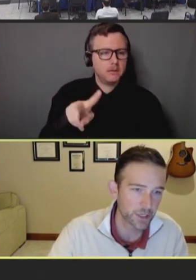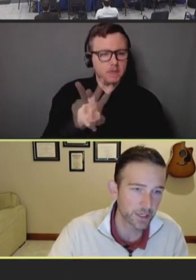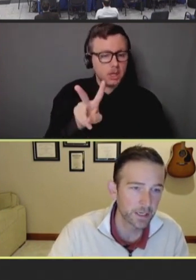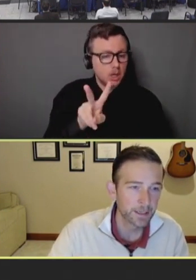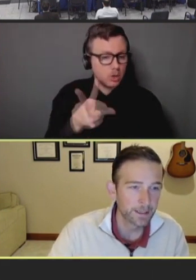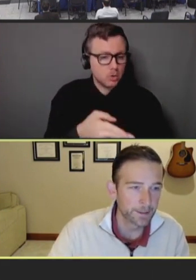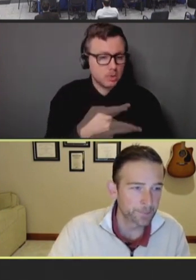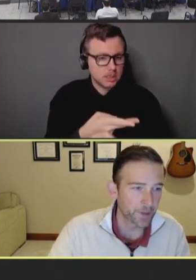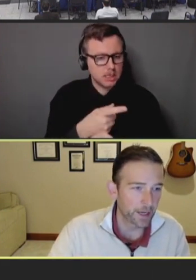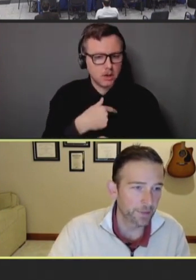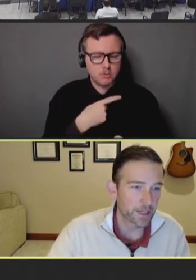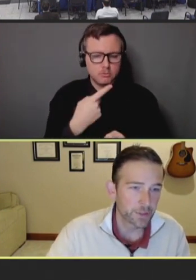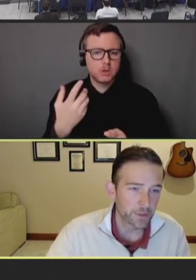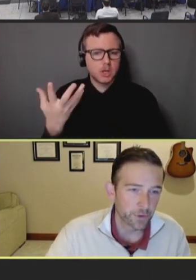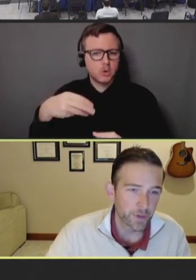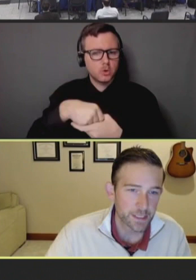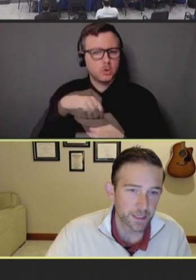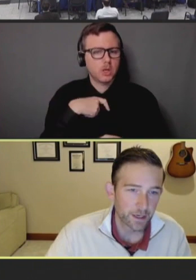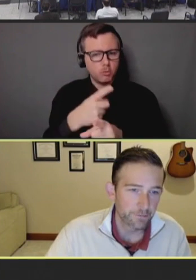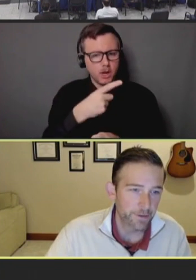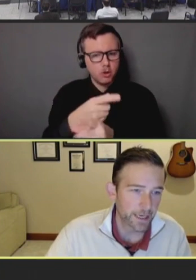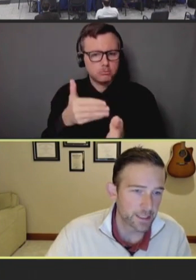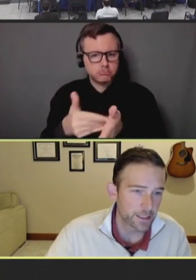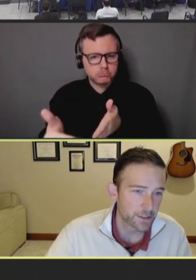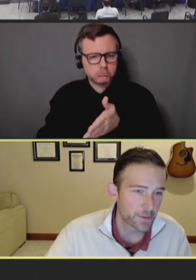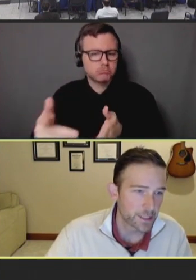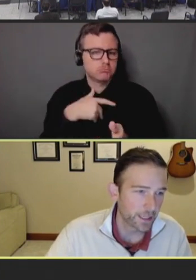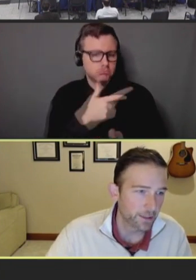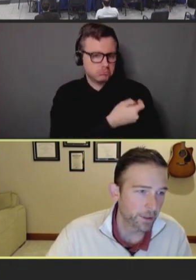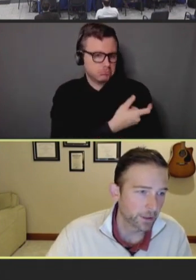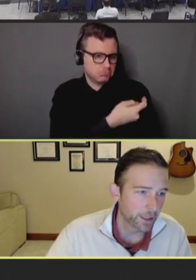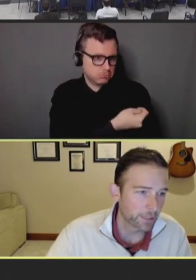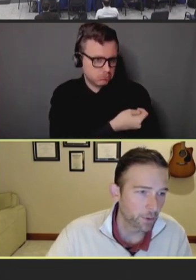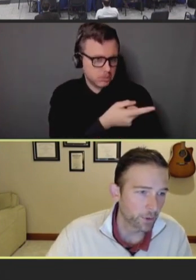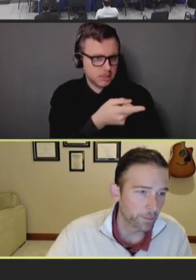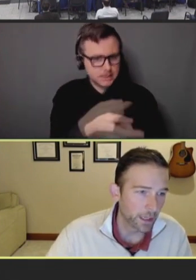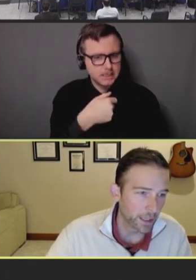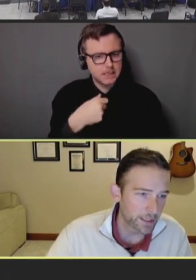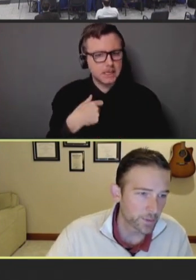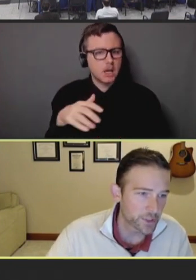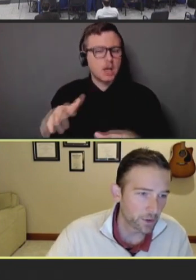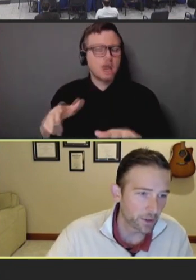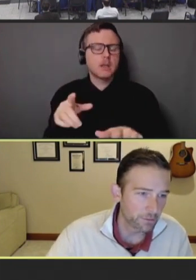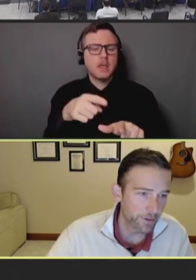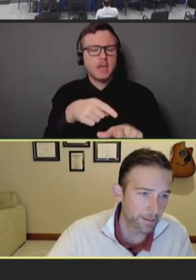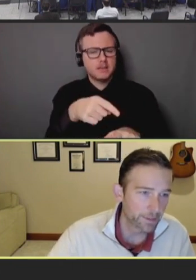immunization. And that's due to the risk of vaccine associated paralytic poliomyelitis, which I'll call VAPP